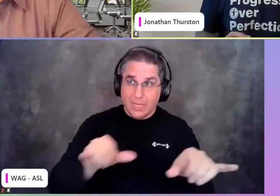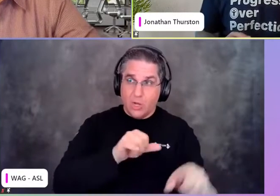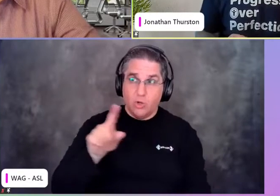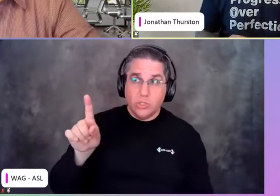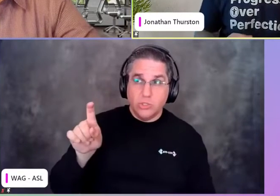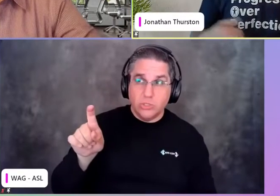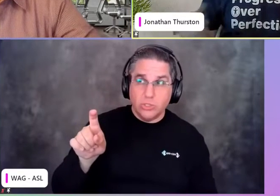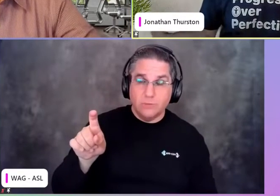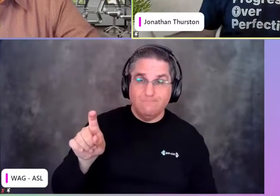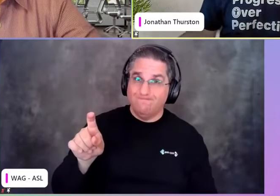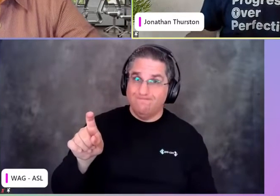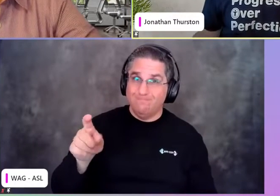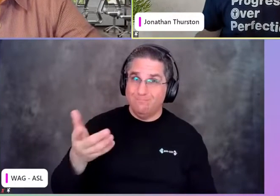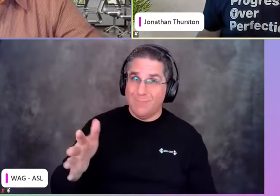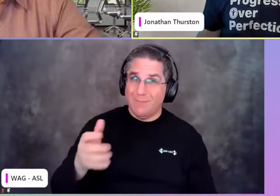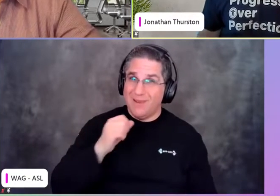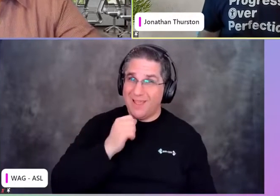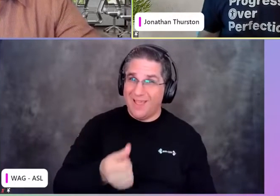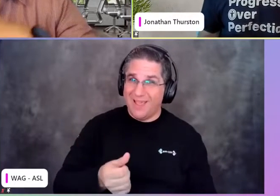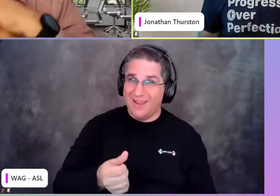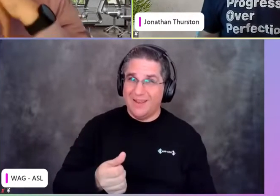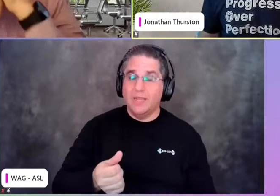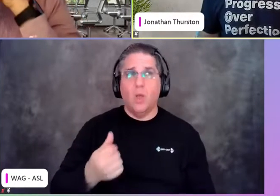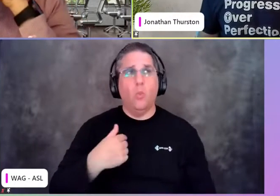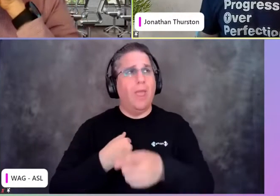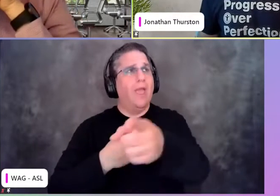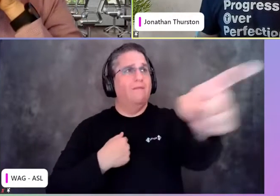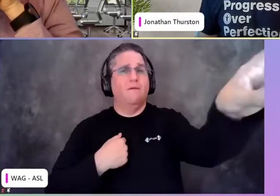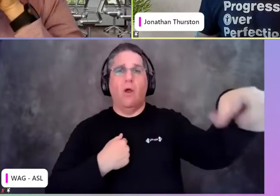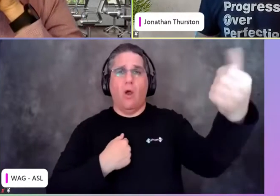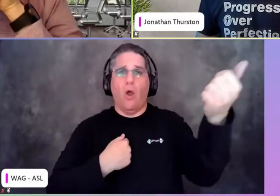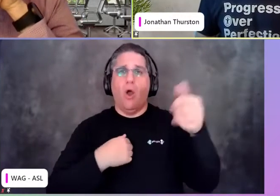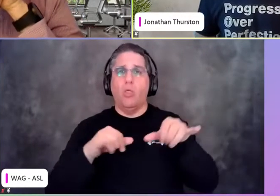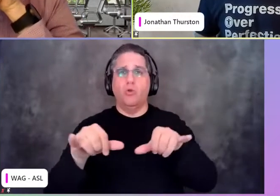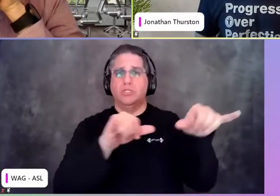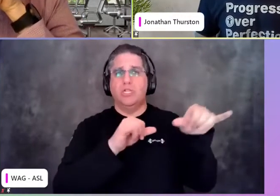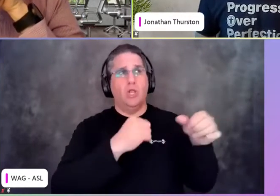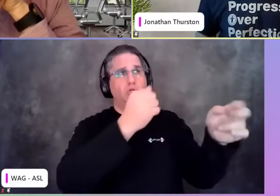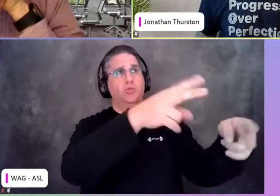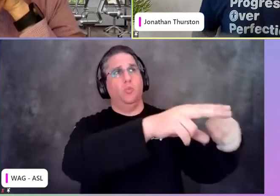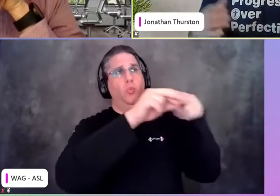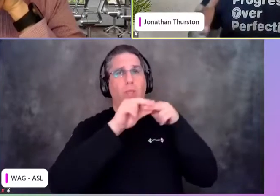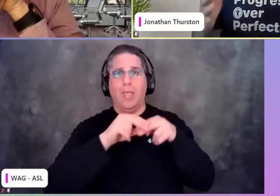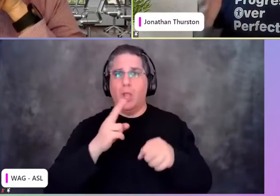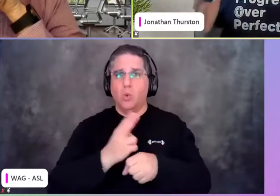is your organization around developing your own version and flavor of accessibility standards? We have brilliant